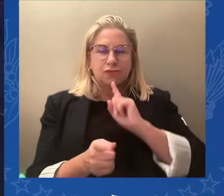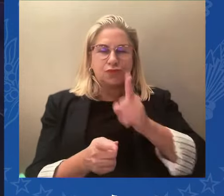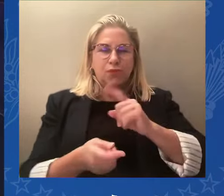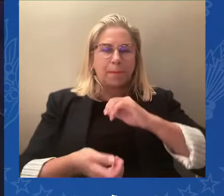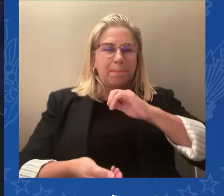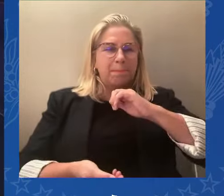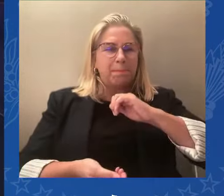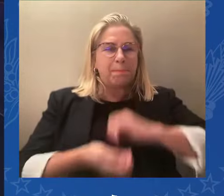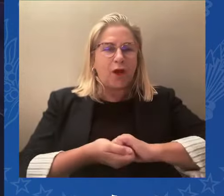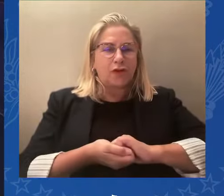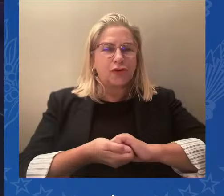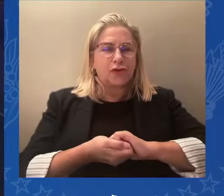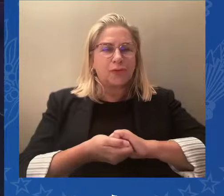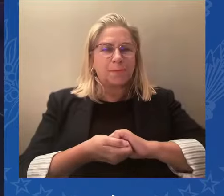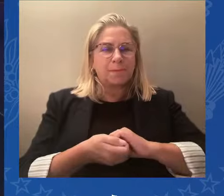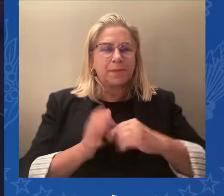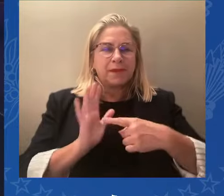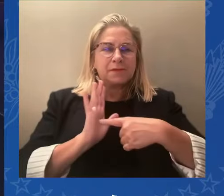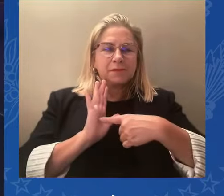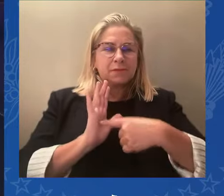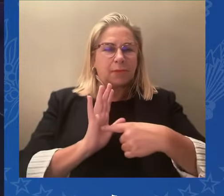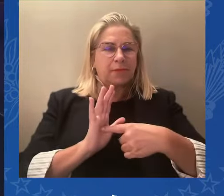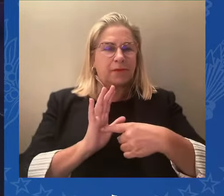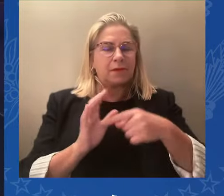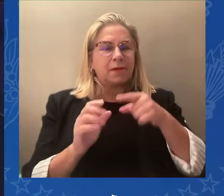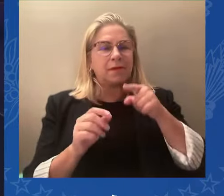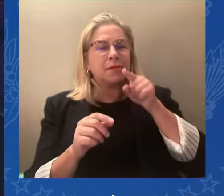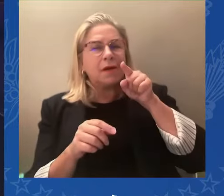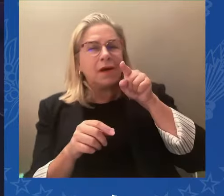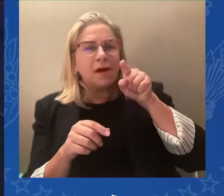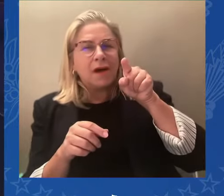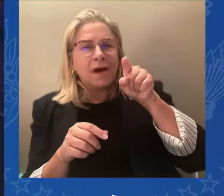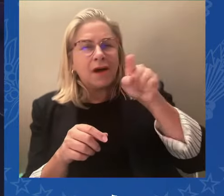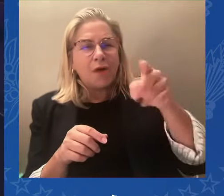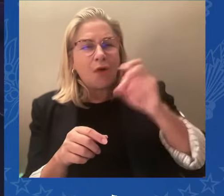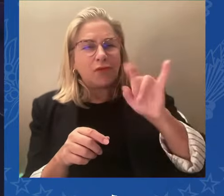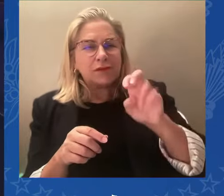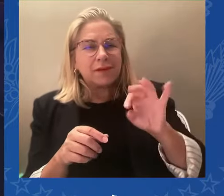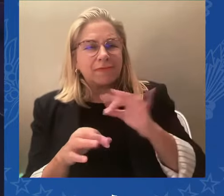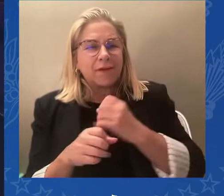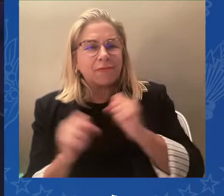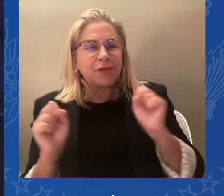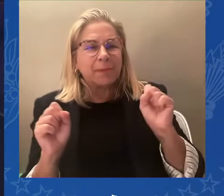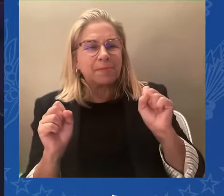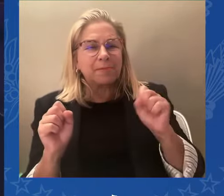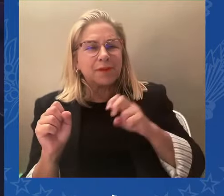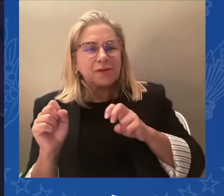still matters in America. Kamala Harris meets the highest standards of character.